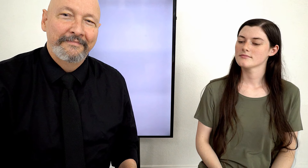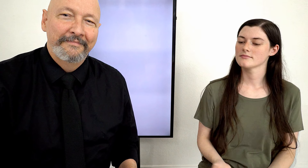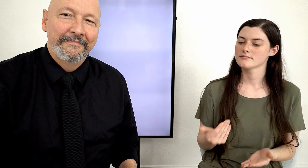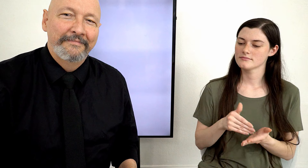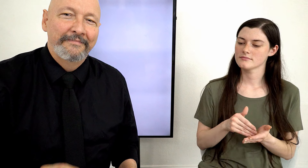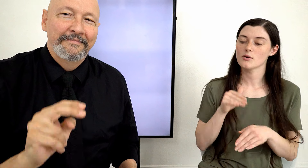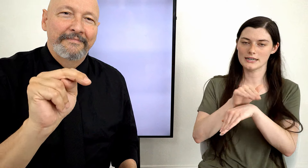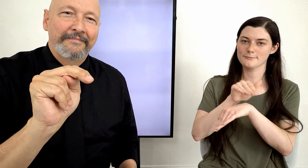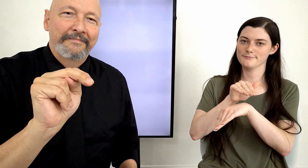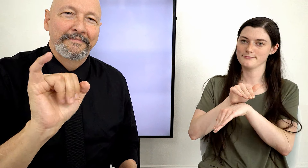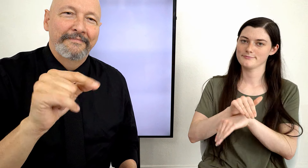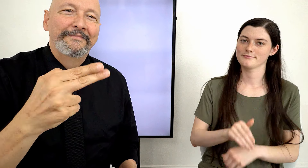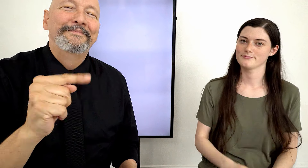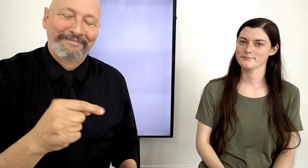Bill: Night. Cassie: Again ... night! Bill: Night -- IX: "You got it."